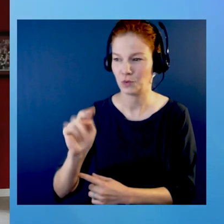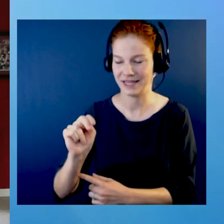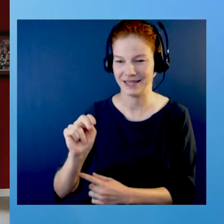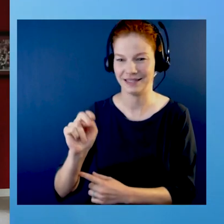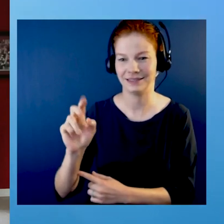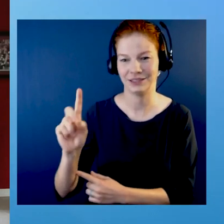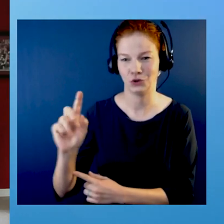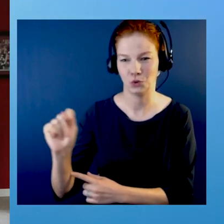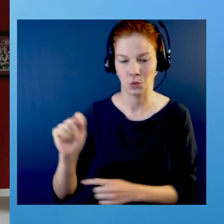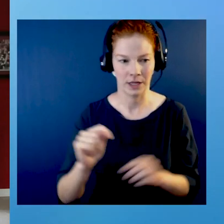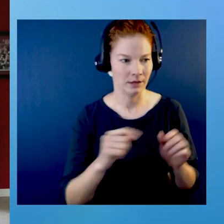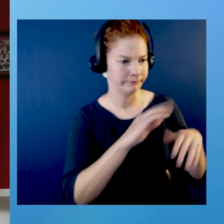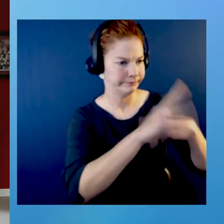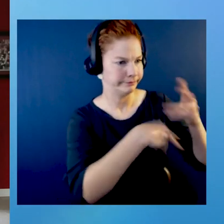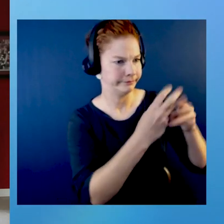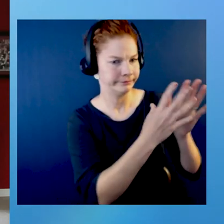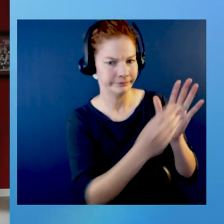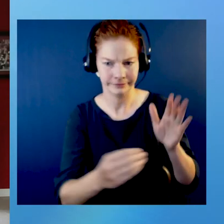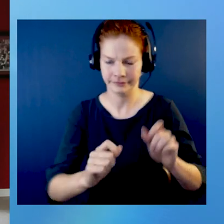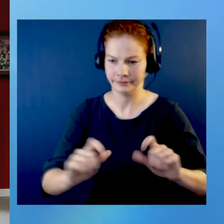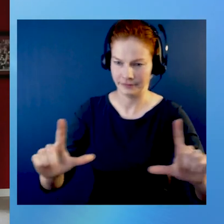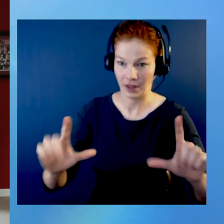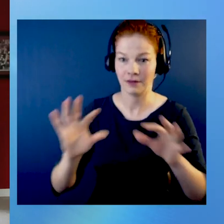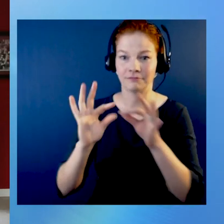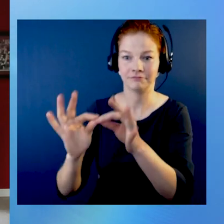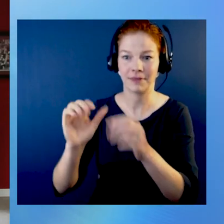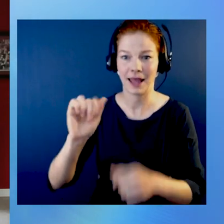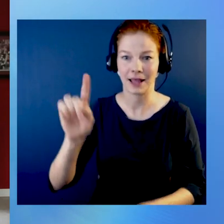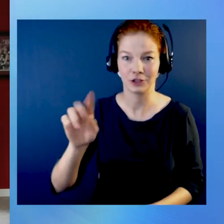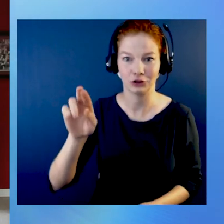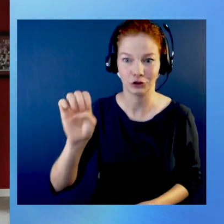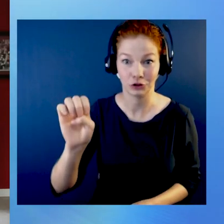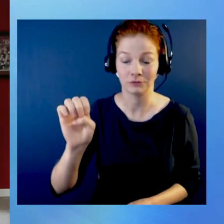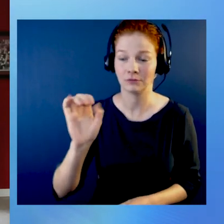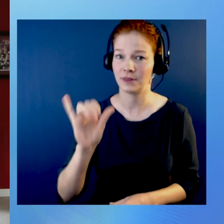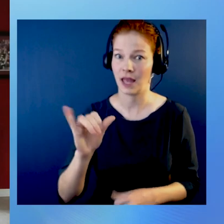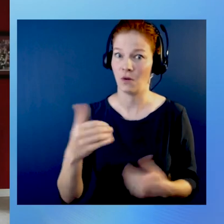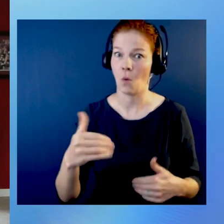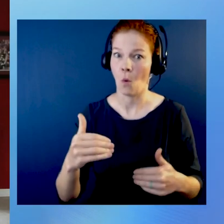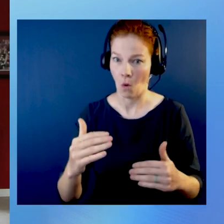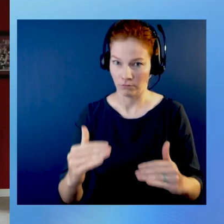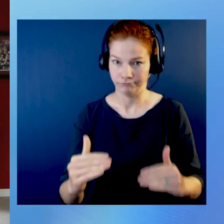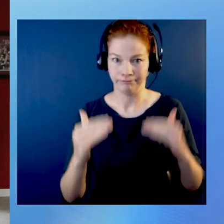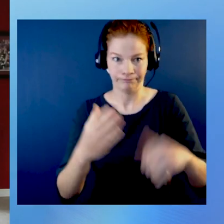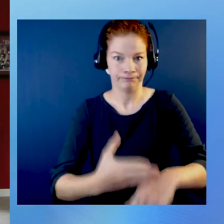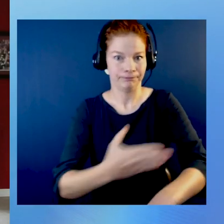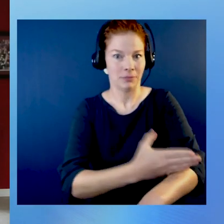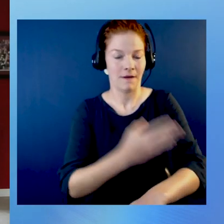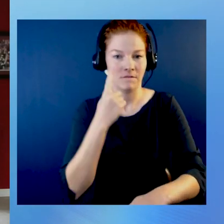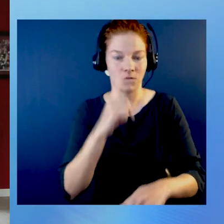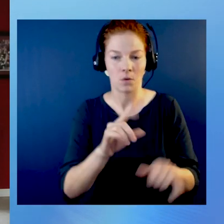The Internet of Things is a big step forward for the industry in terms of our ability to measure, monitor, gain visibility into